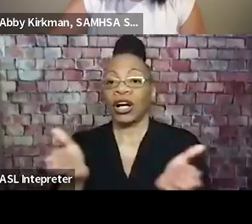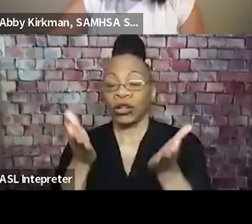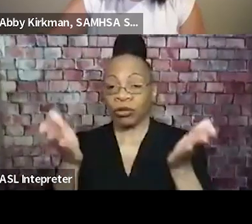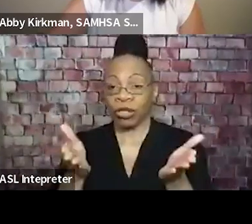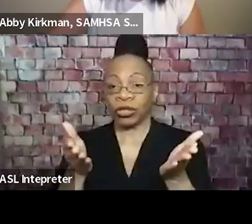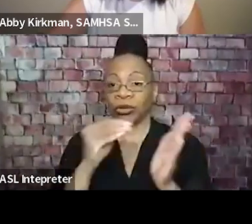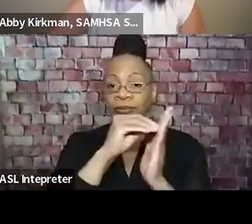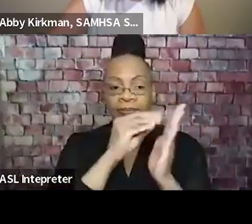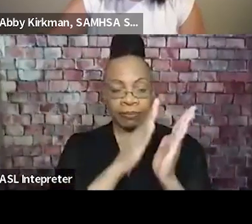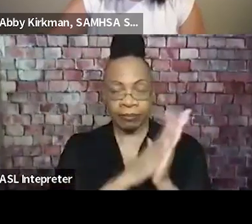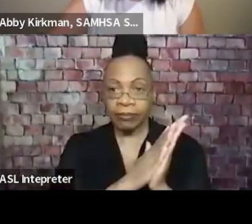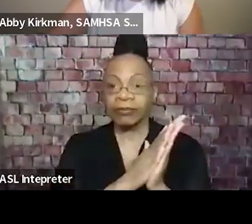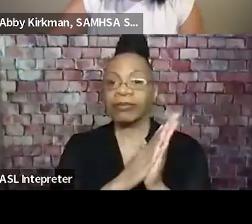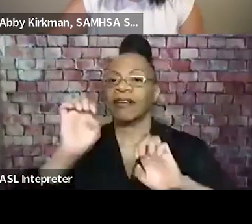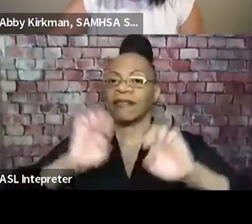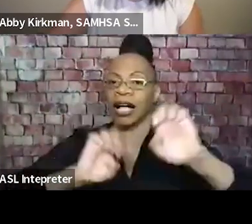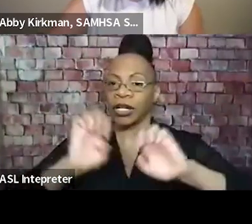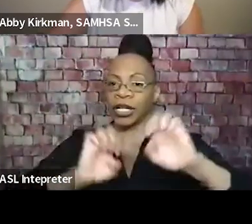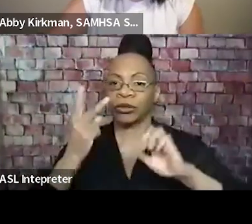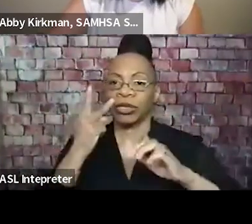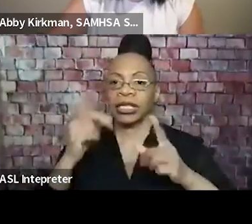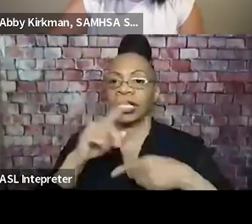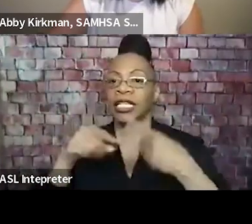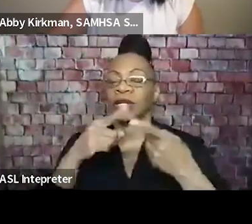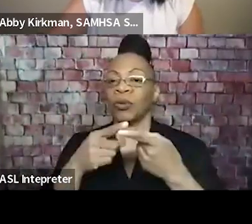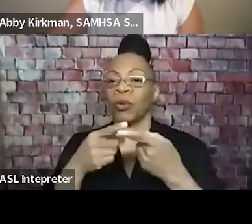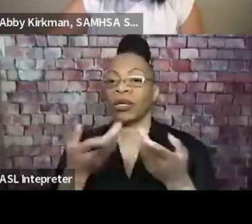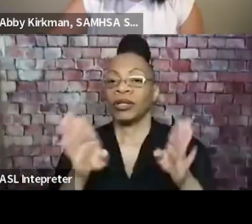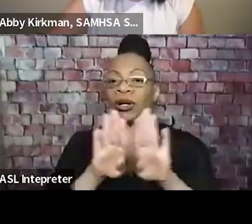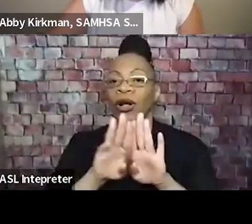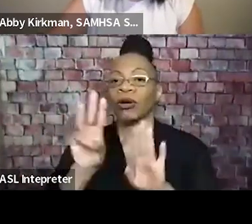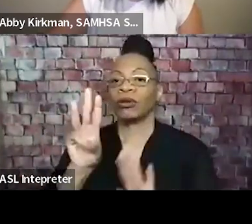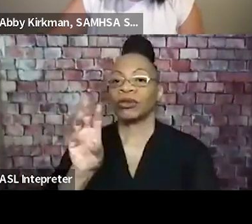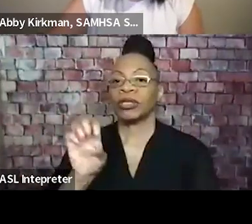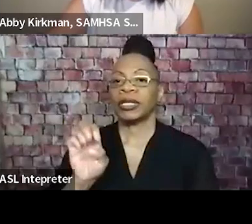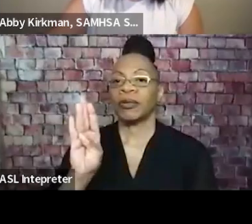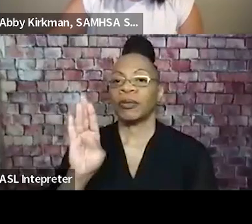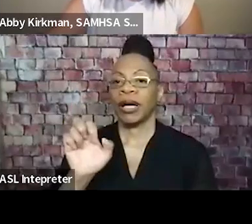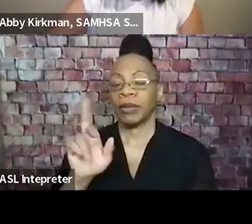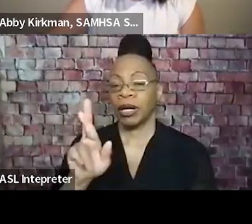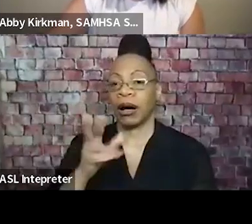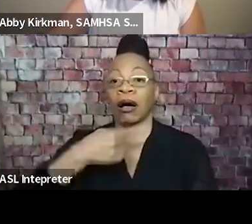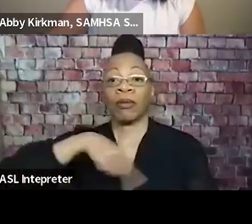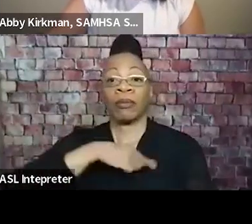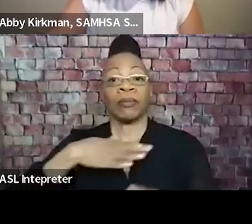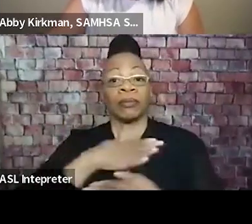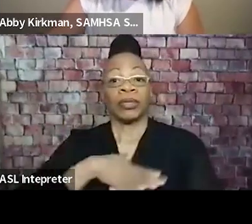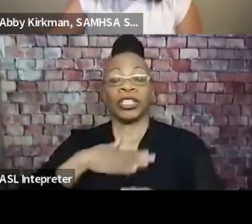that you'll see when we close out the webinar. So we appreciate your feedback, you know, for that too. So again, I just wanted to thank the TA Center staff